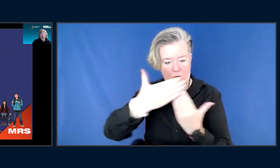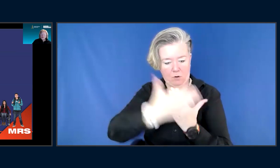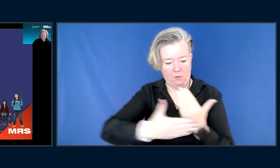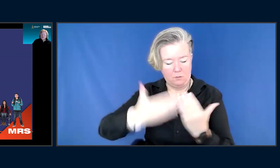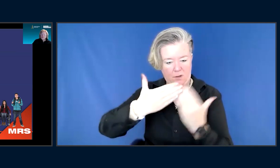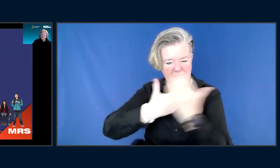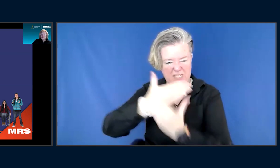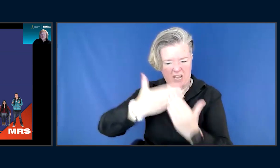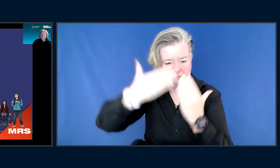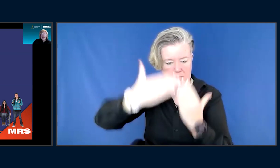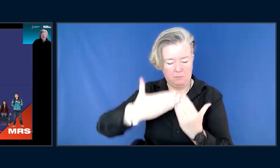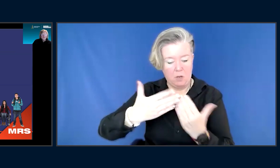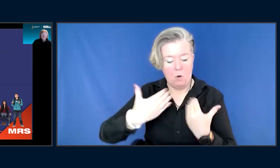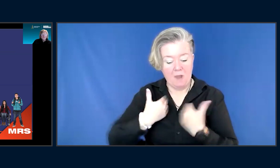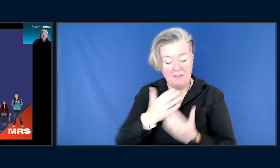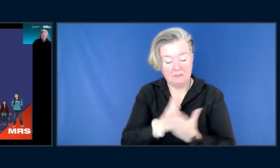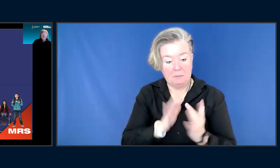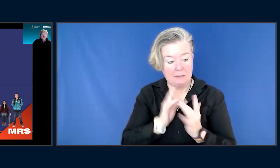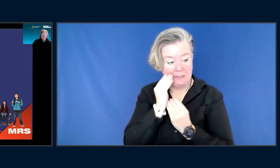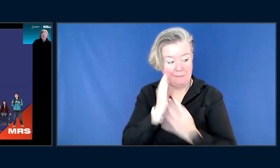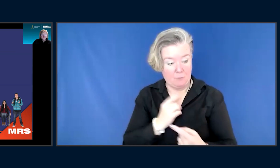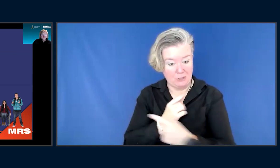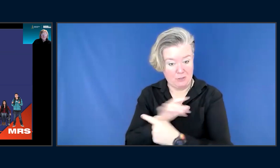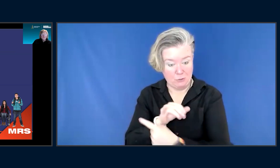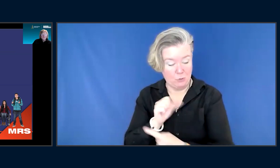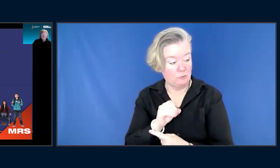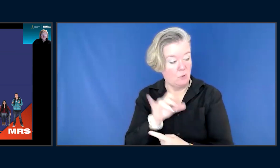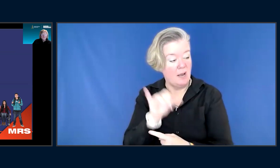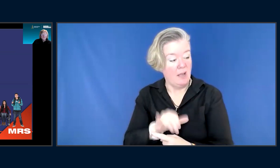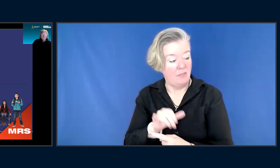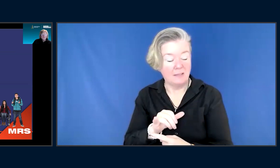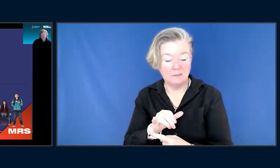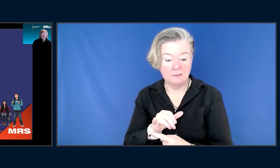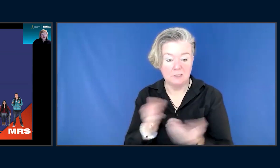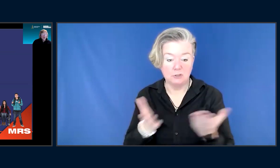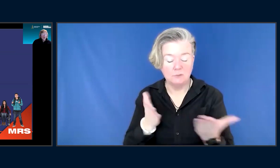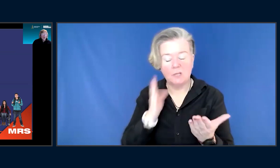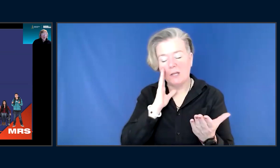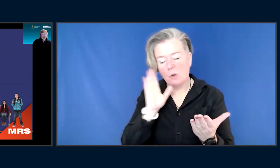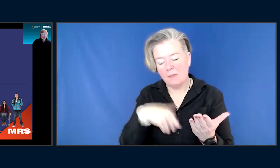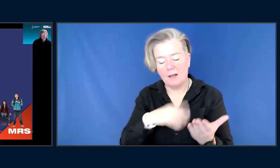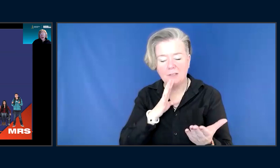all over the state. And, we also have some contact information. So this is a-- it's a service.